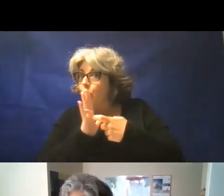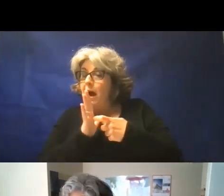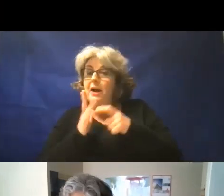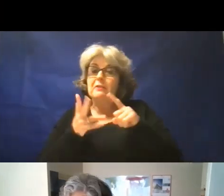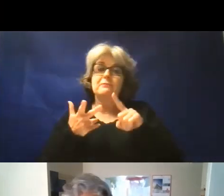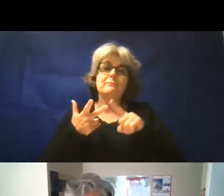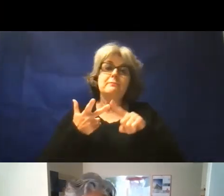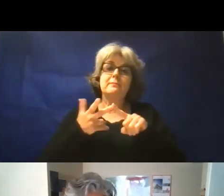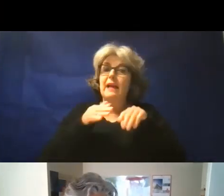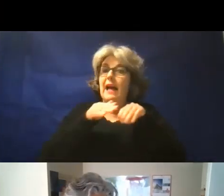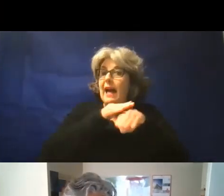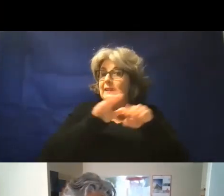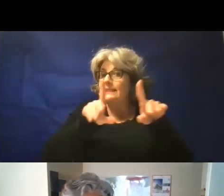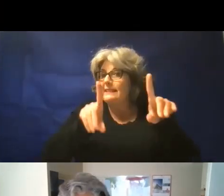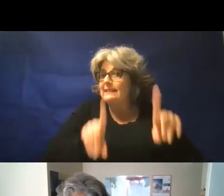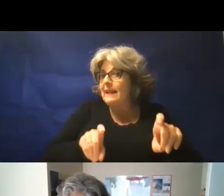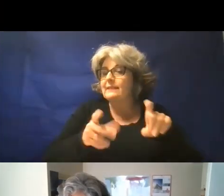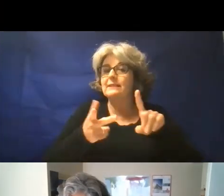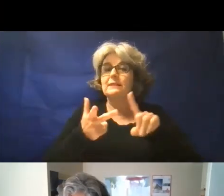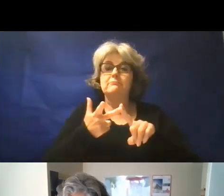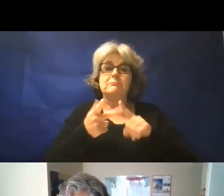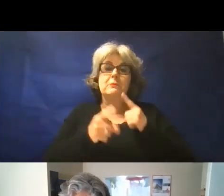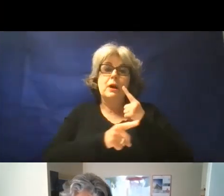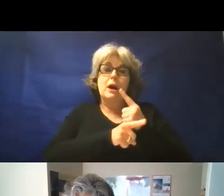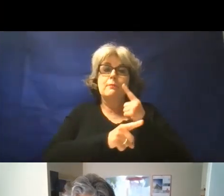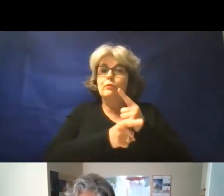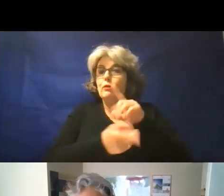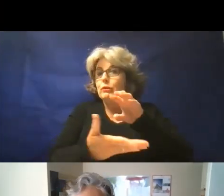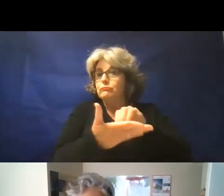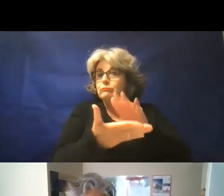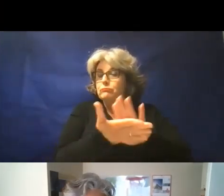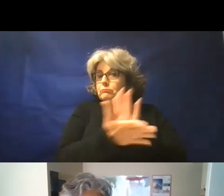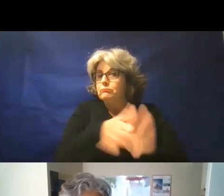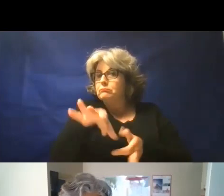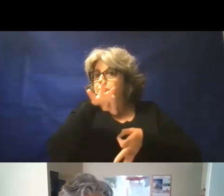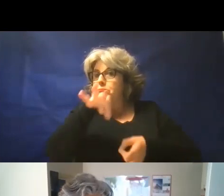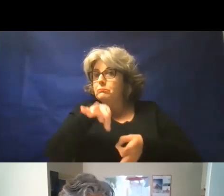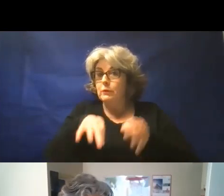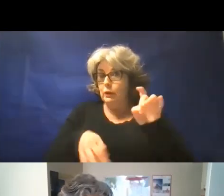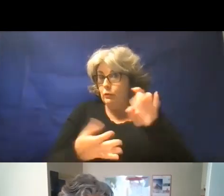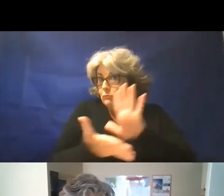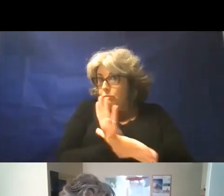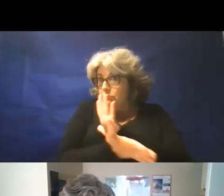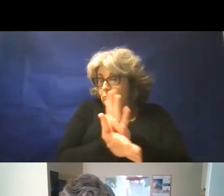accessed what is the appropriate documentation and do they need documentation of recovery